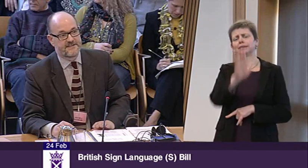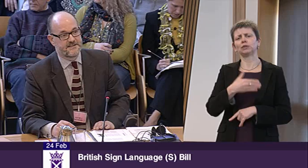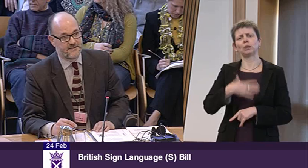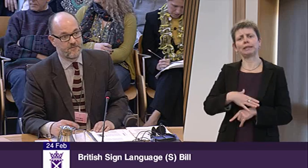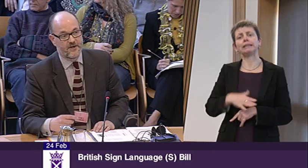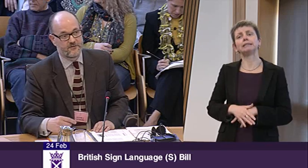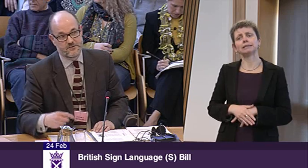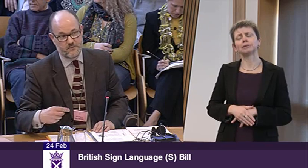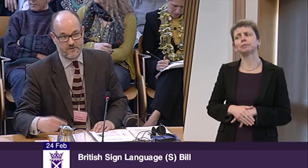future.